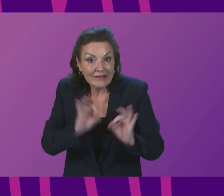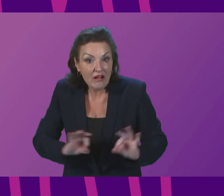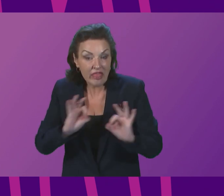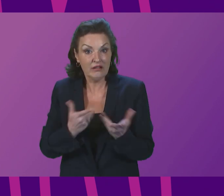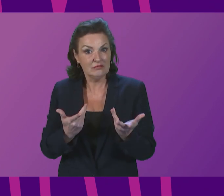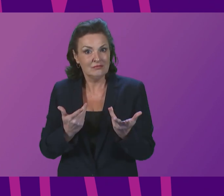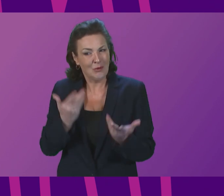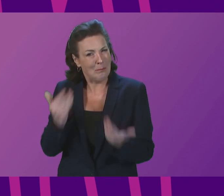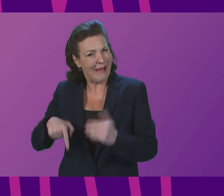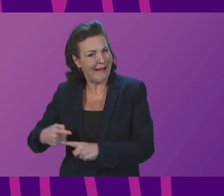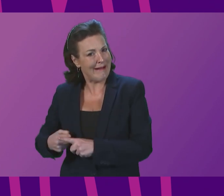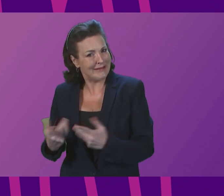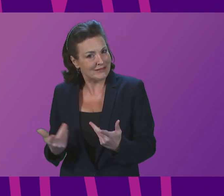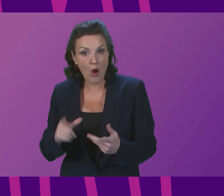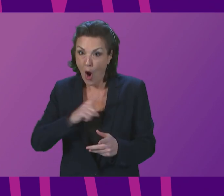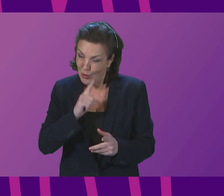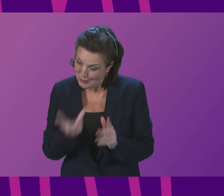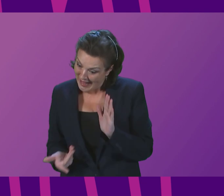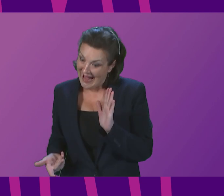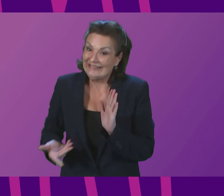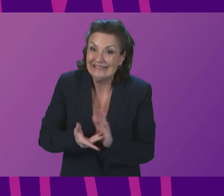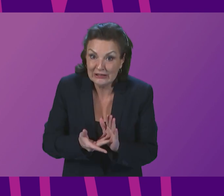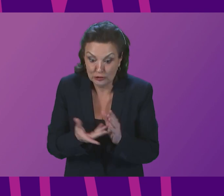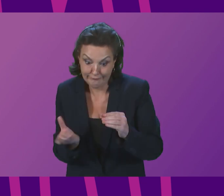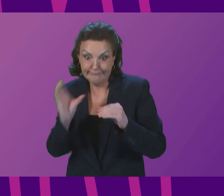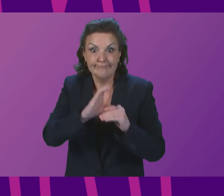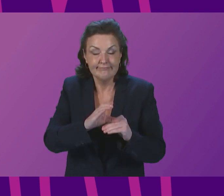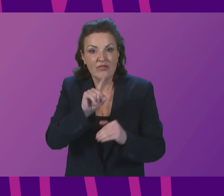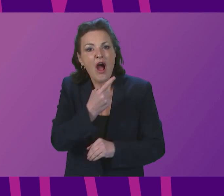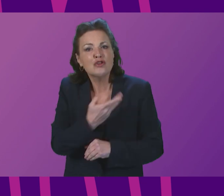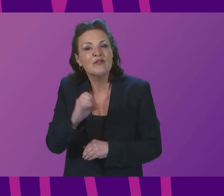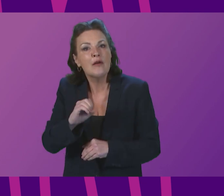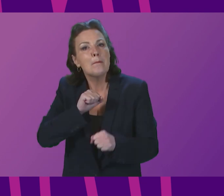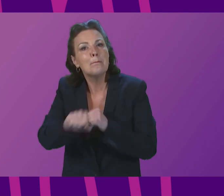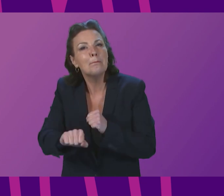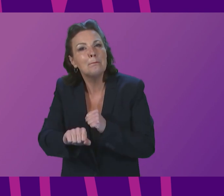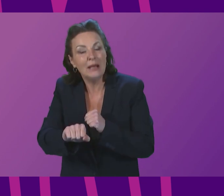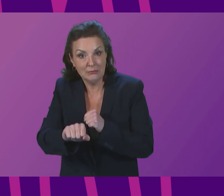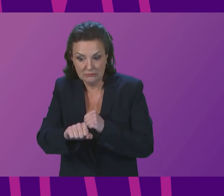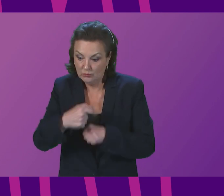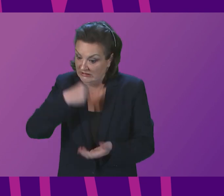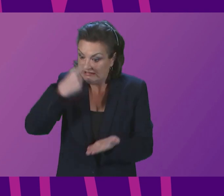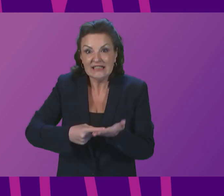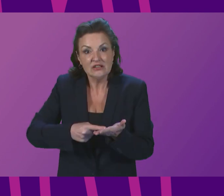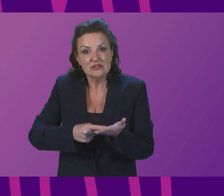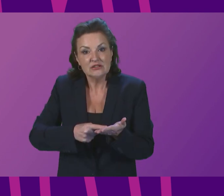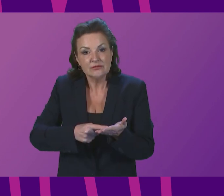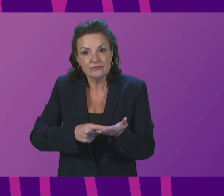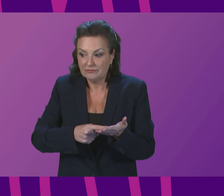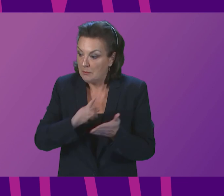In addition to the £150 payment through council tax, we have decided to uprate devolved benefits